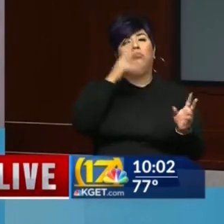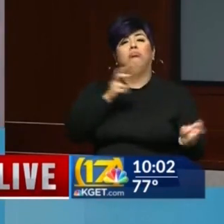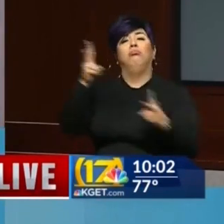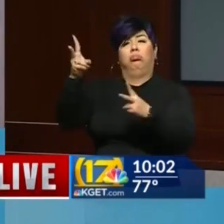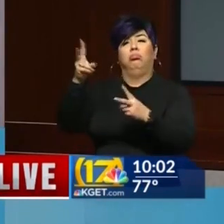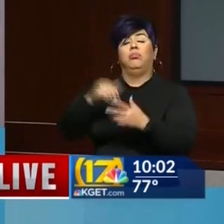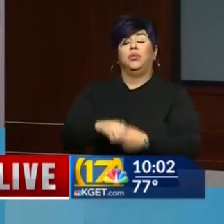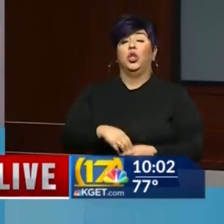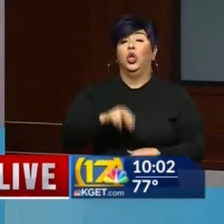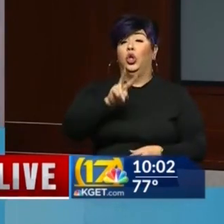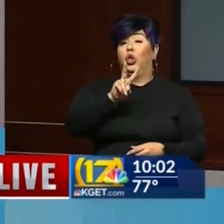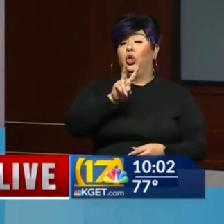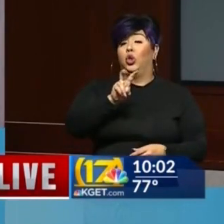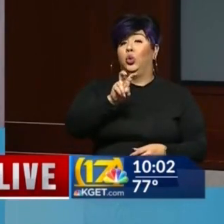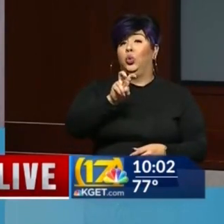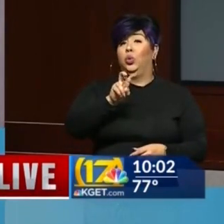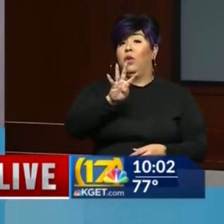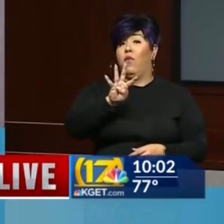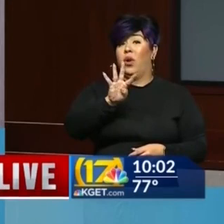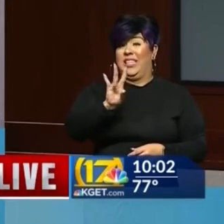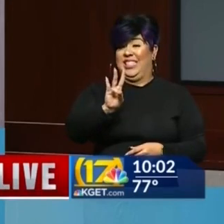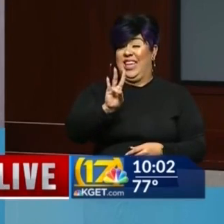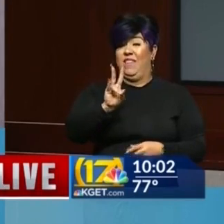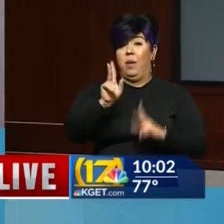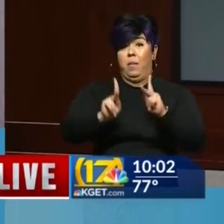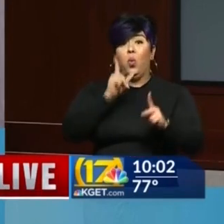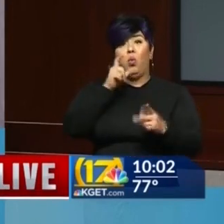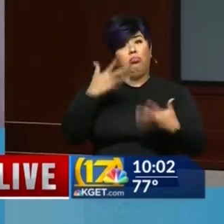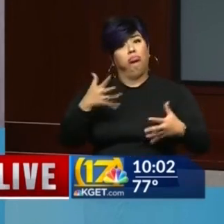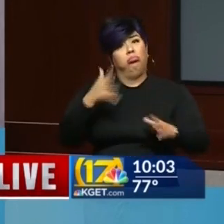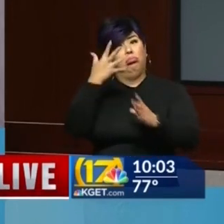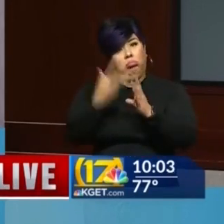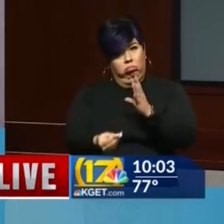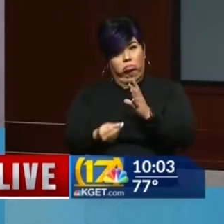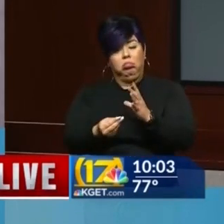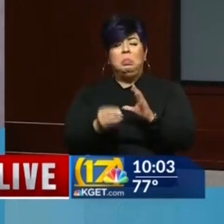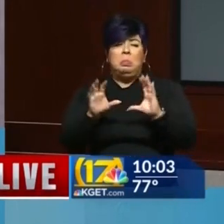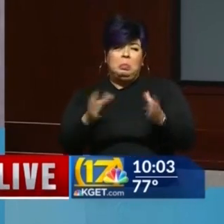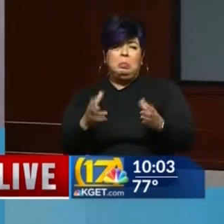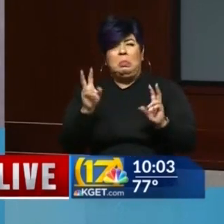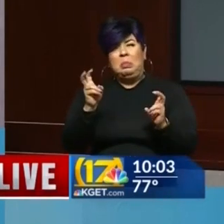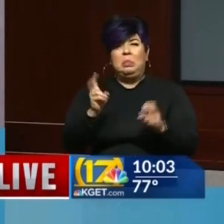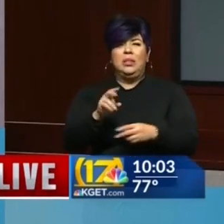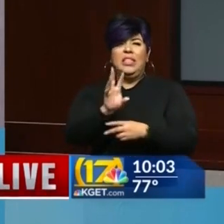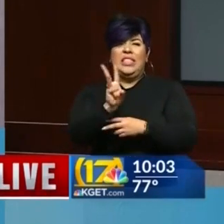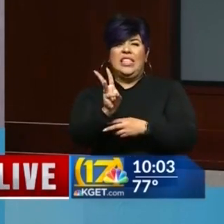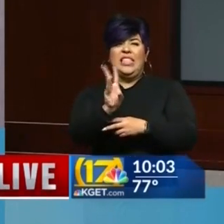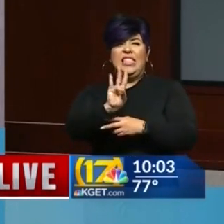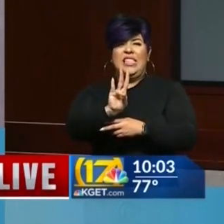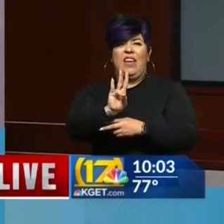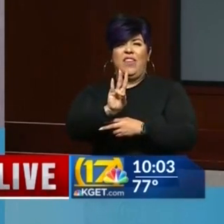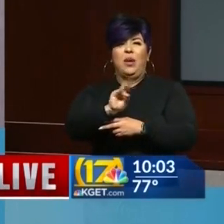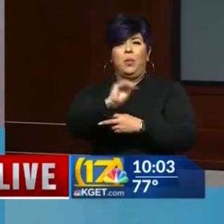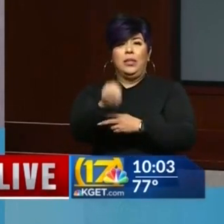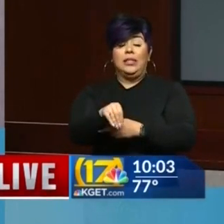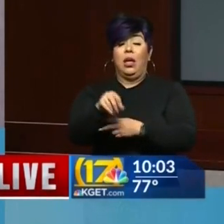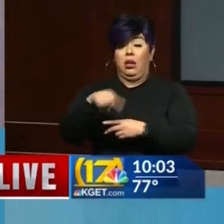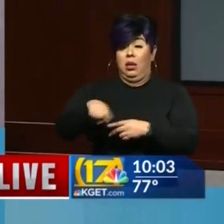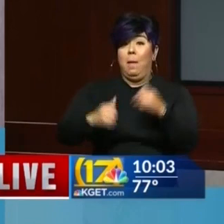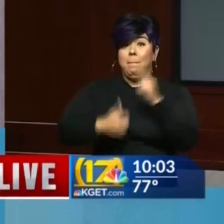THAT ARE IDENTIFIED IN THEIR MEDICAL HEALTH RECORD, OR OF, AND IN REVIEWING 247 OF THE 371